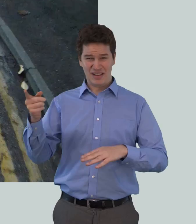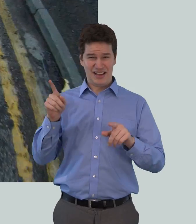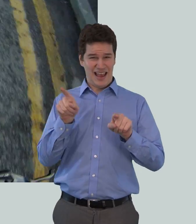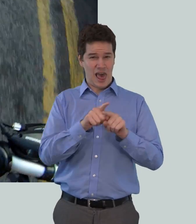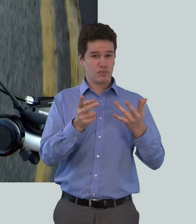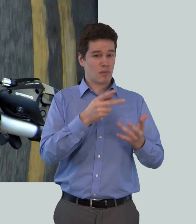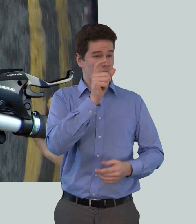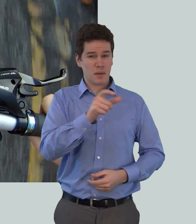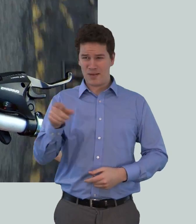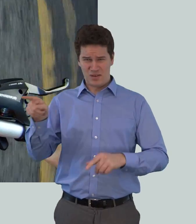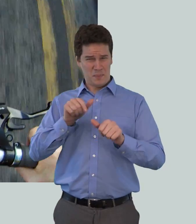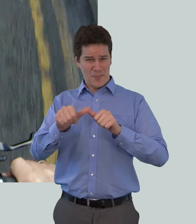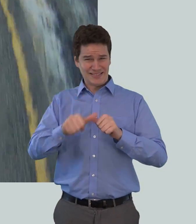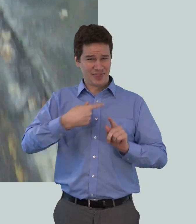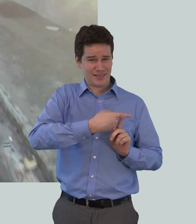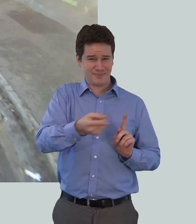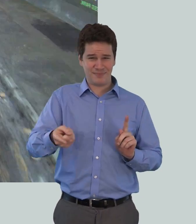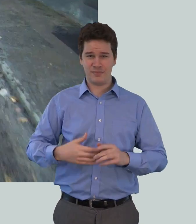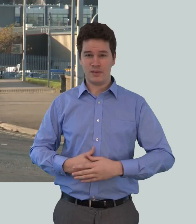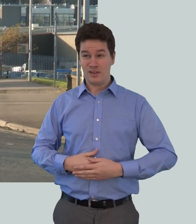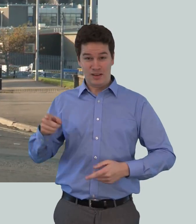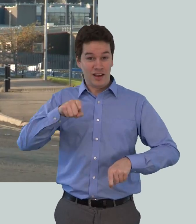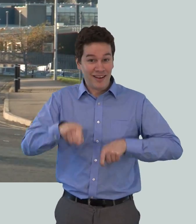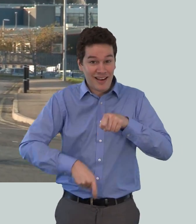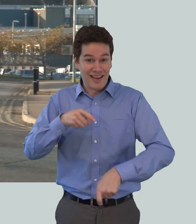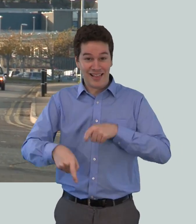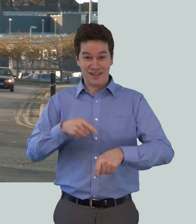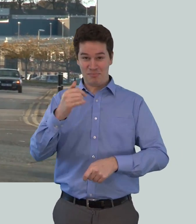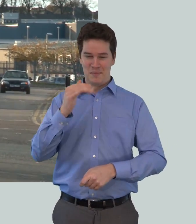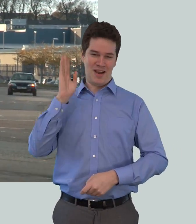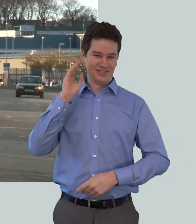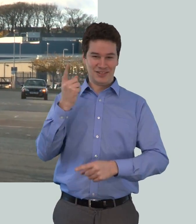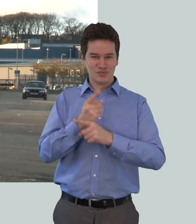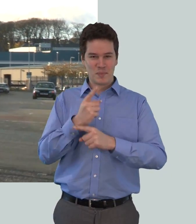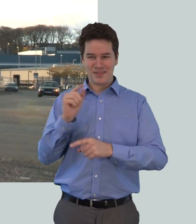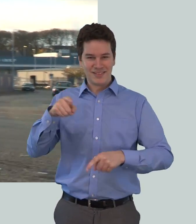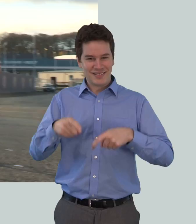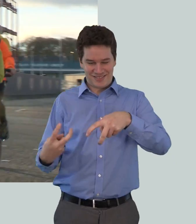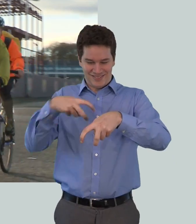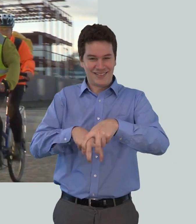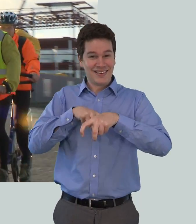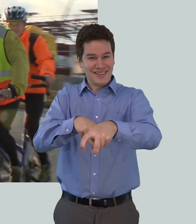even able bodied people probably don’t do as much as he does. He cycles, you’ve probably heard him talking